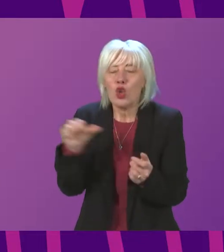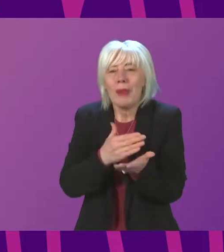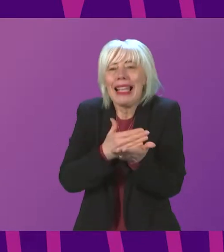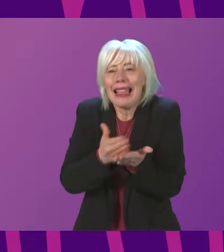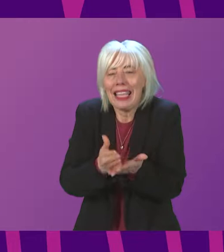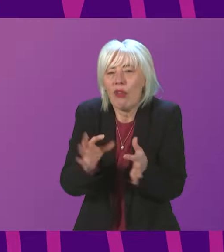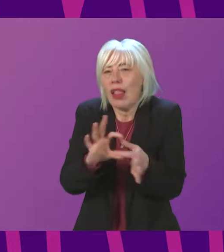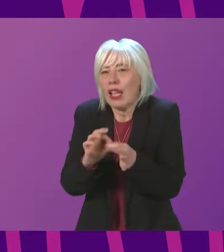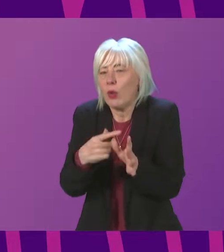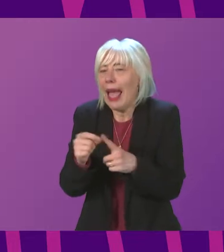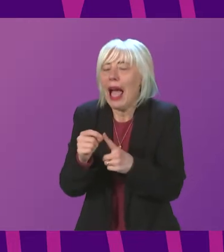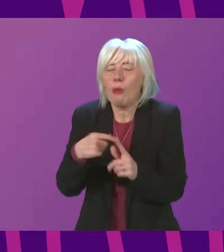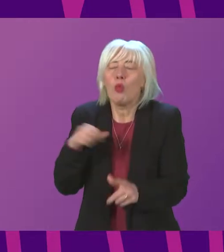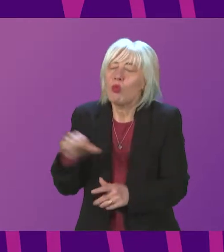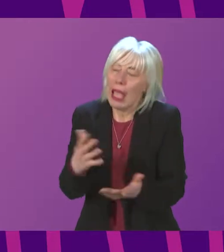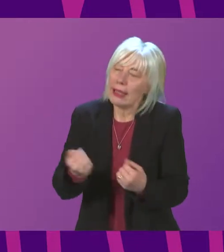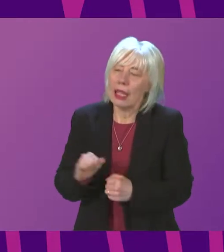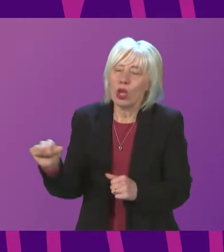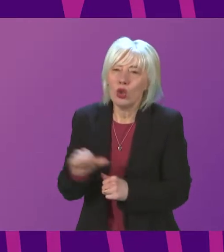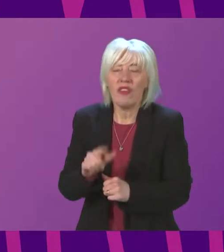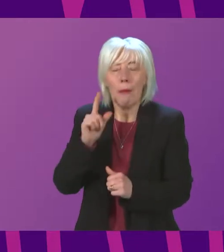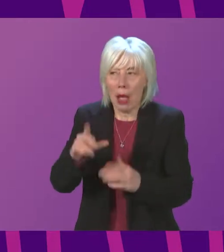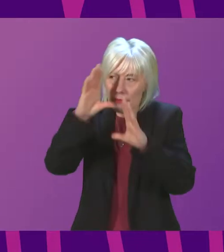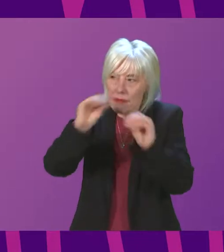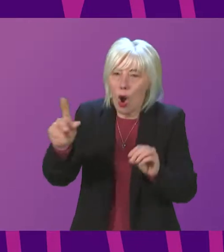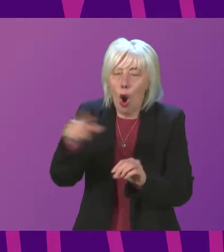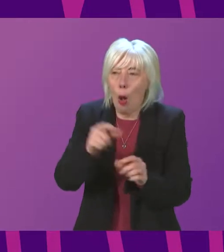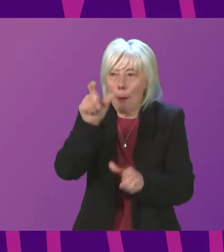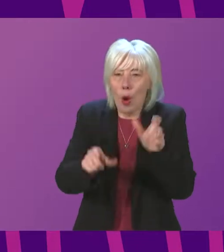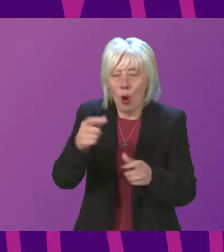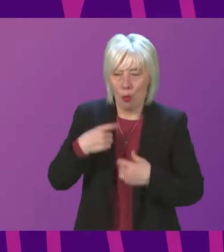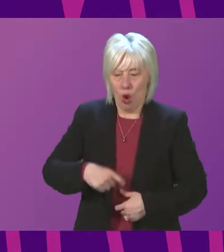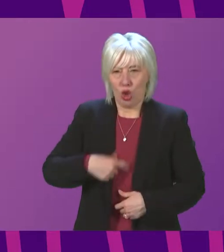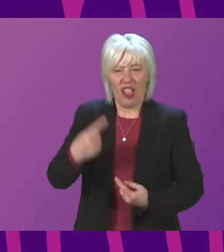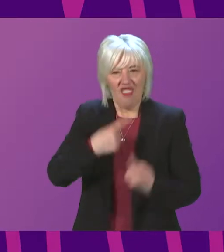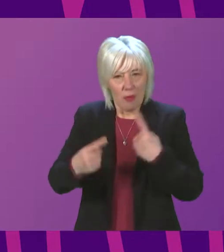However, I stress that people’s data was held securely at all times and that personal information was not compromised.